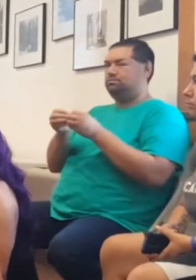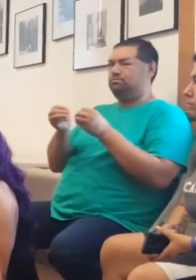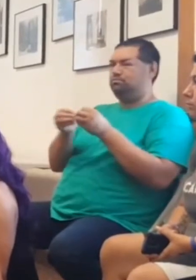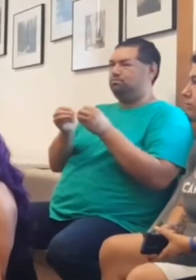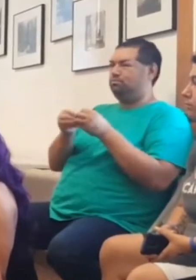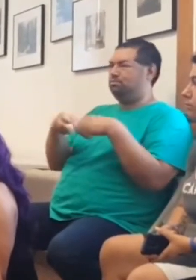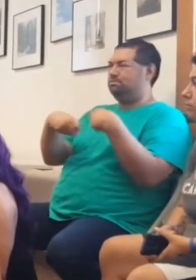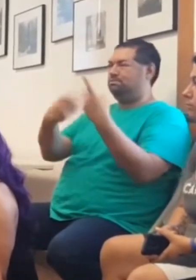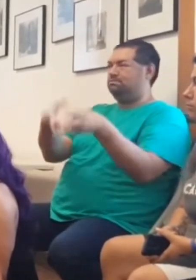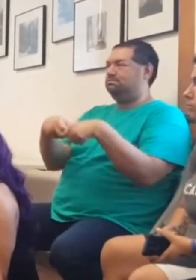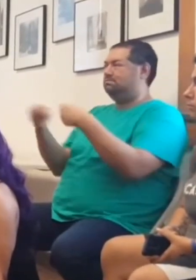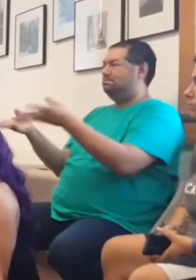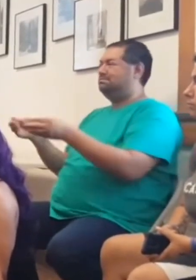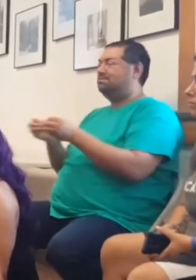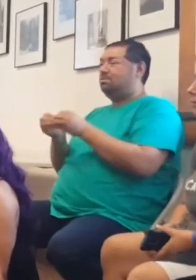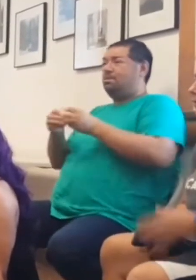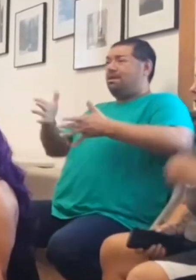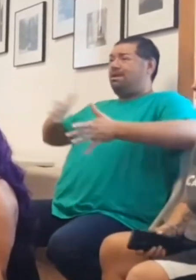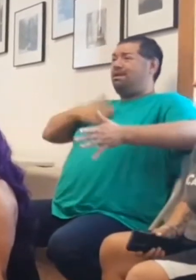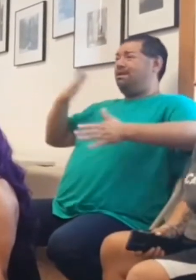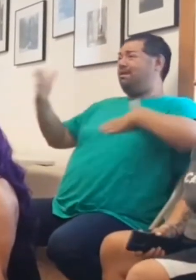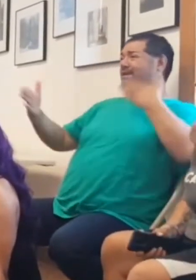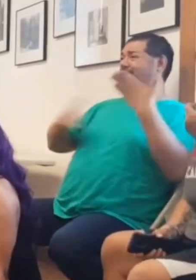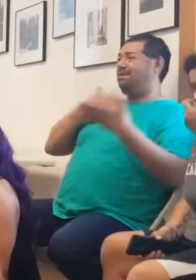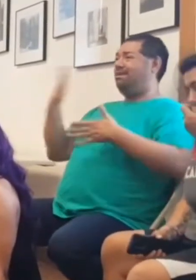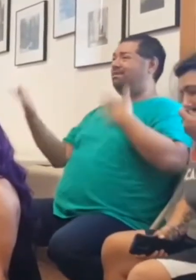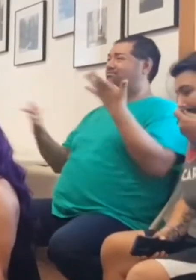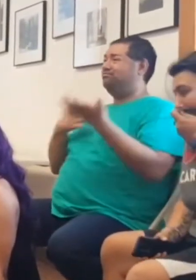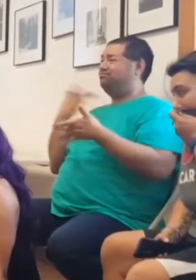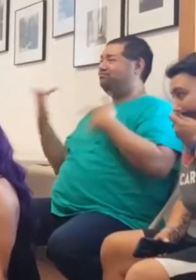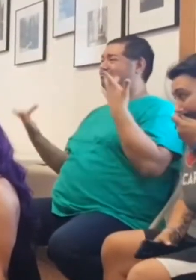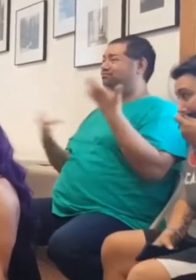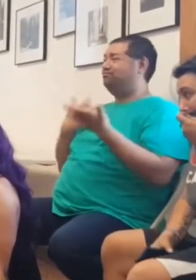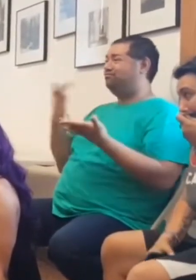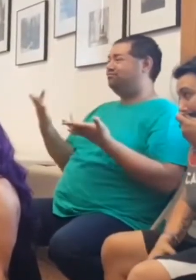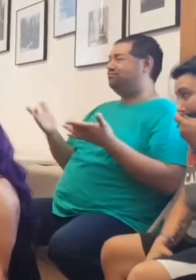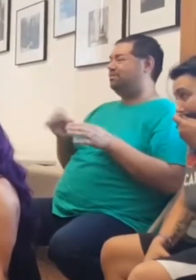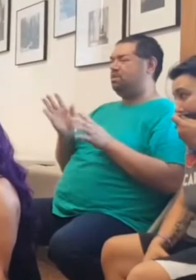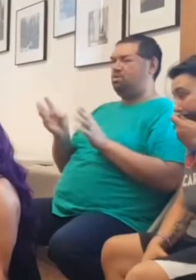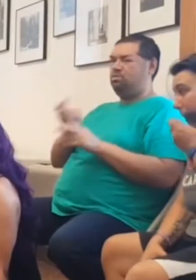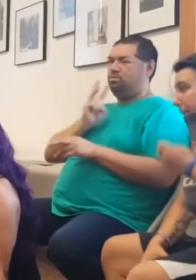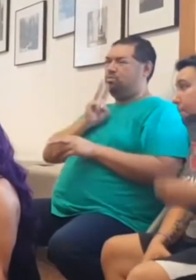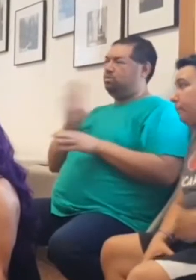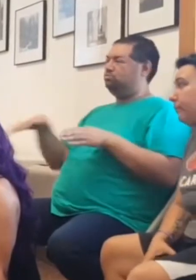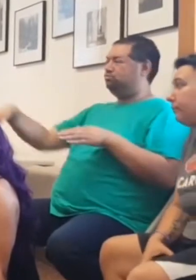more delighted he became. When the water around him filled with glimmering scales,